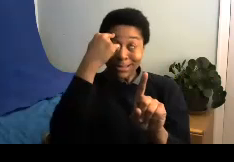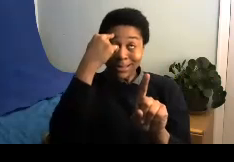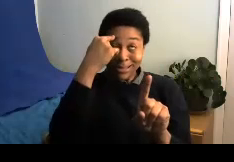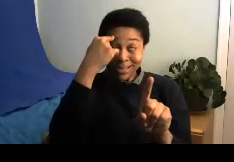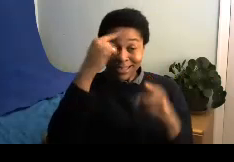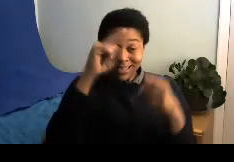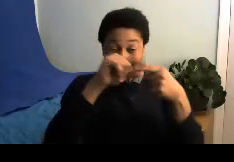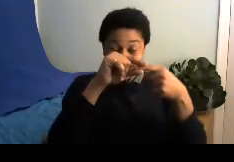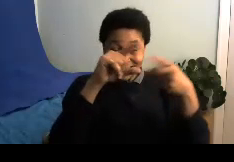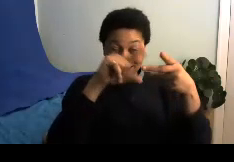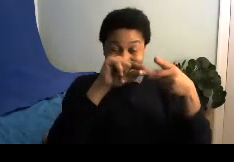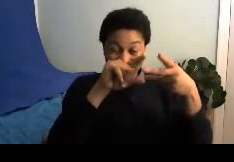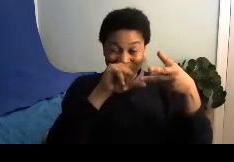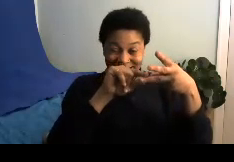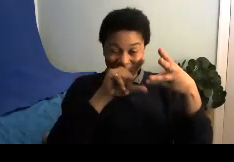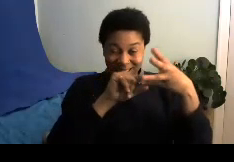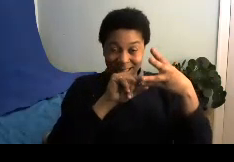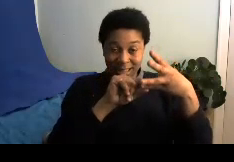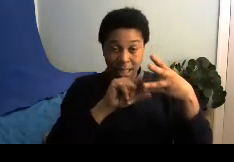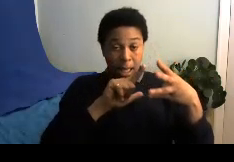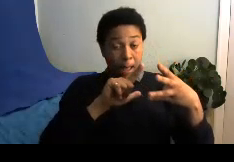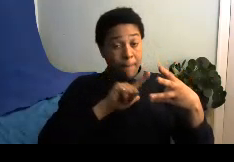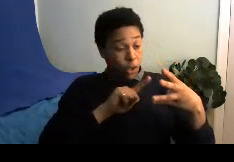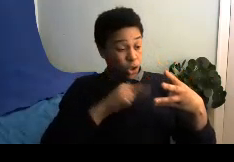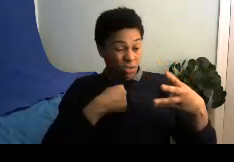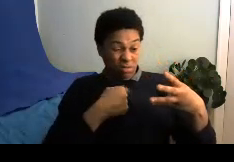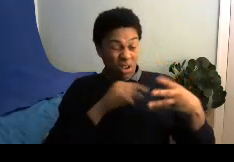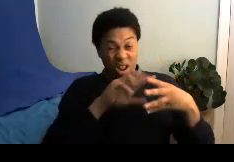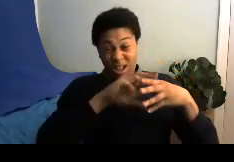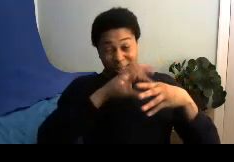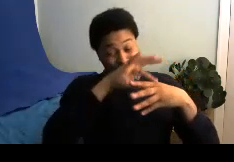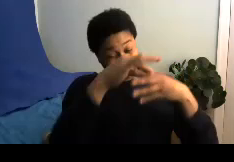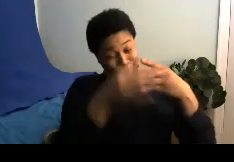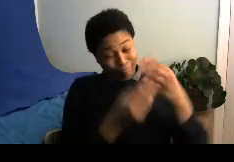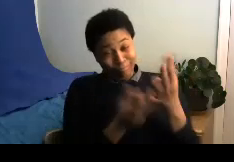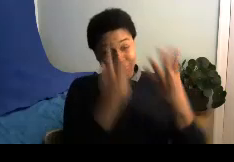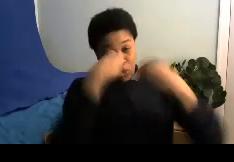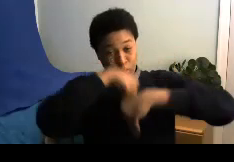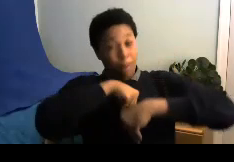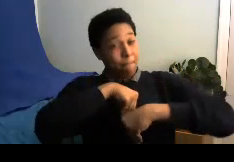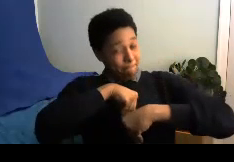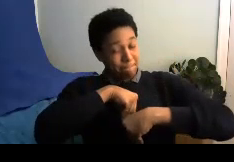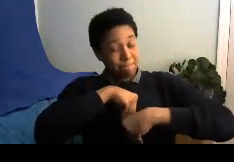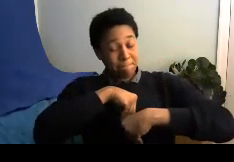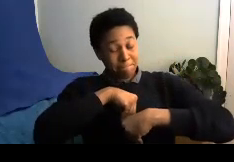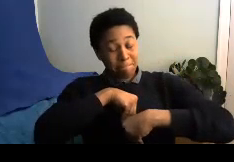sort of framework of my intersections. But writing